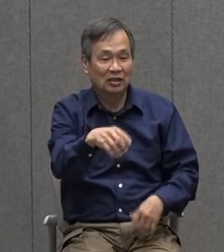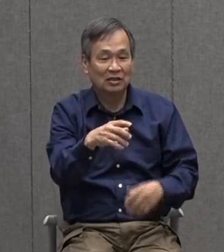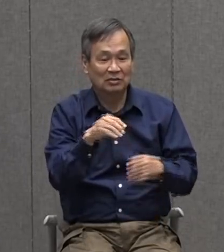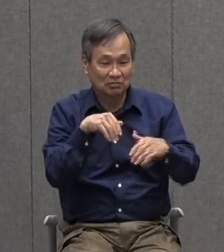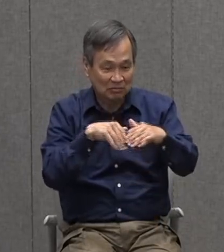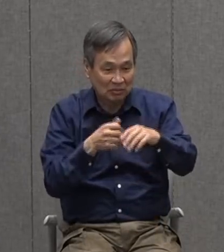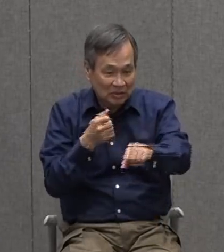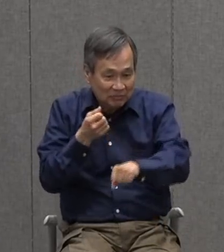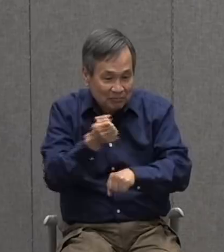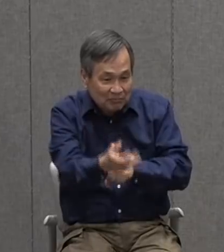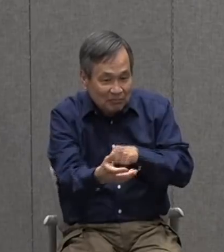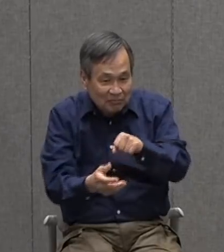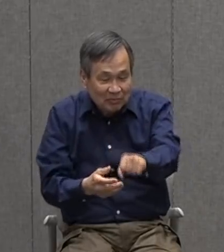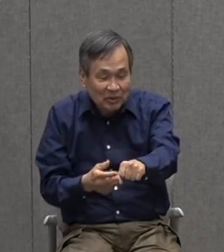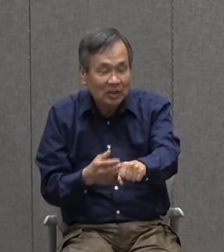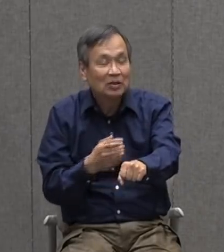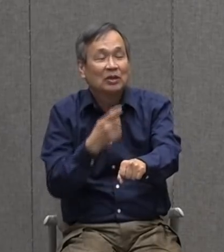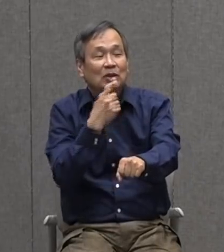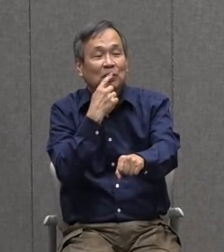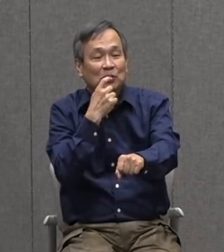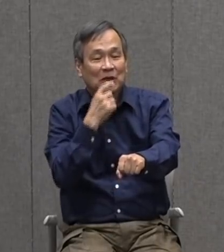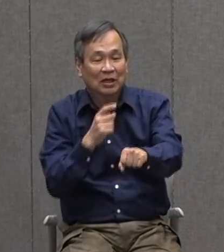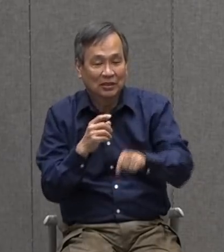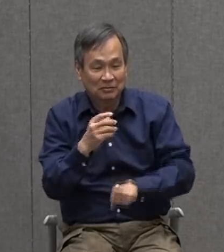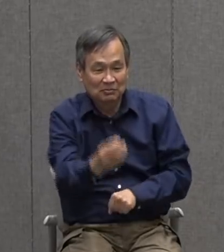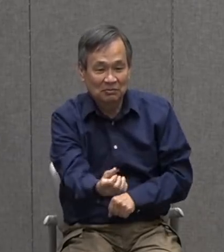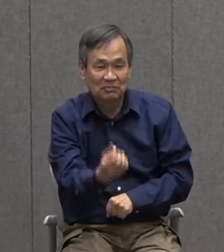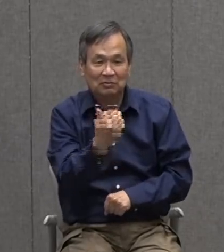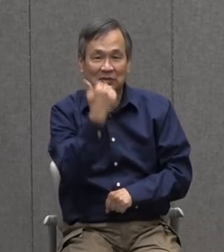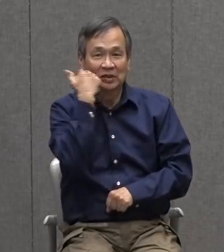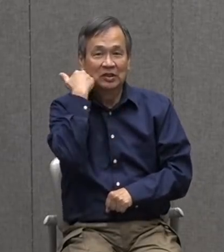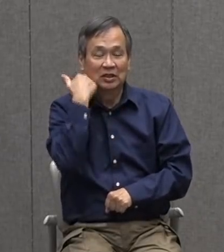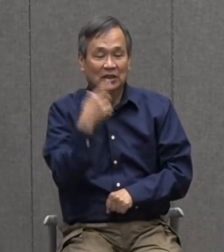You will not be hungry again for a whole year.